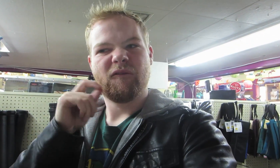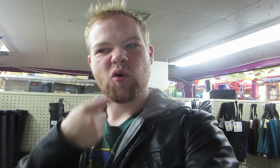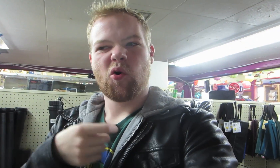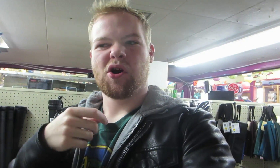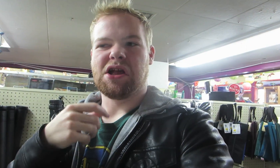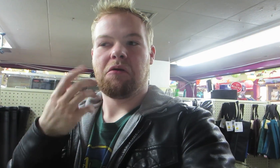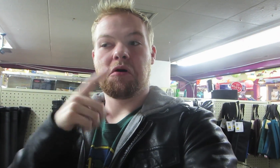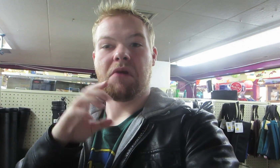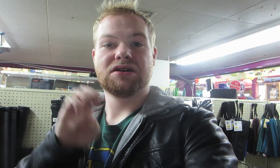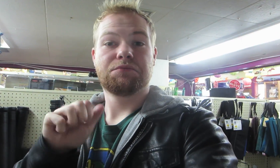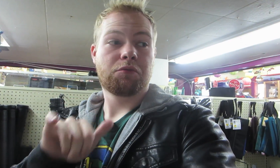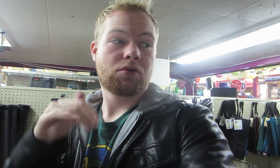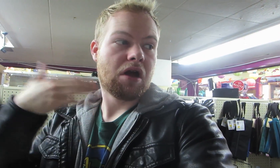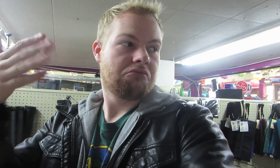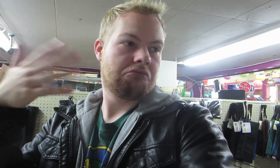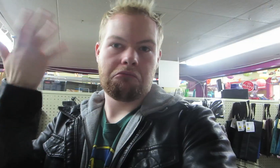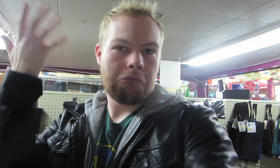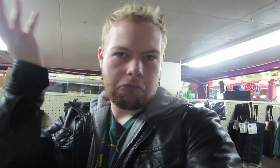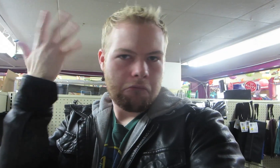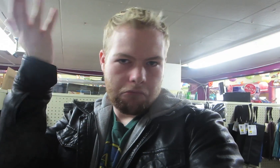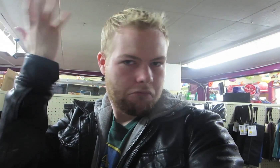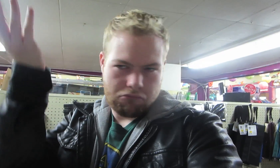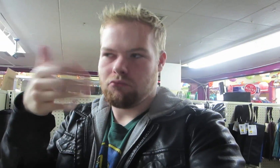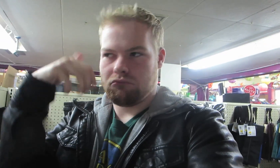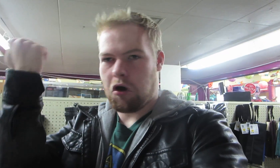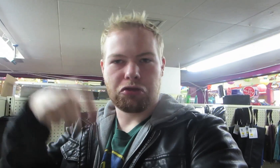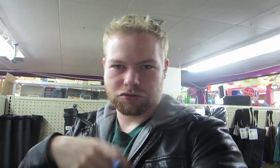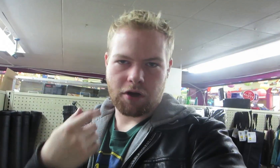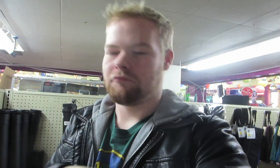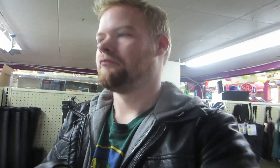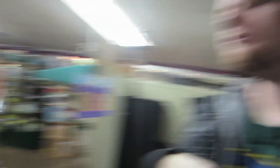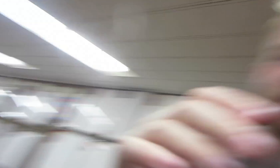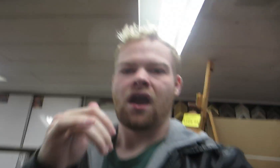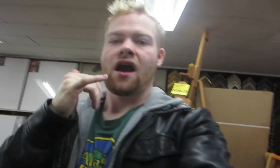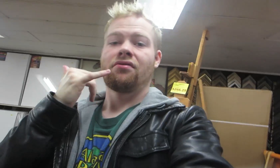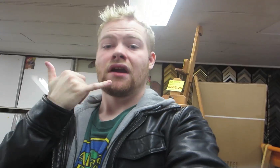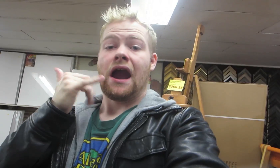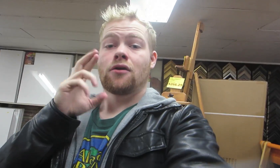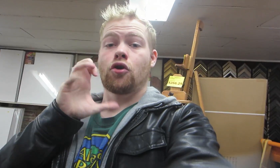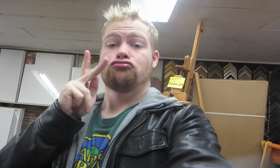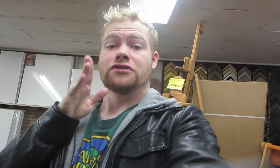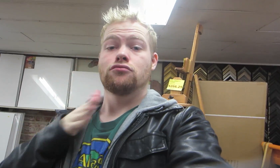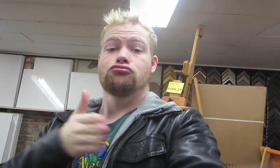It's kind of cool. I wouldn't mind experimenting with that at....another time. The yellow brick road!